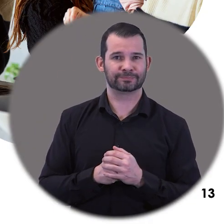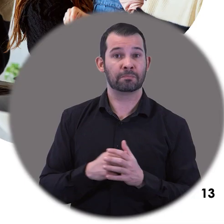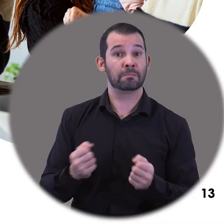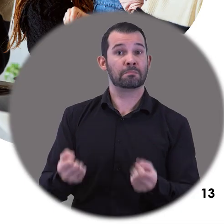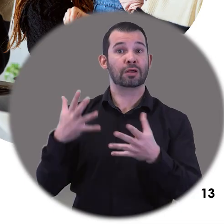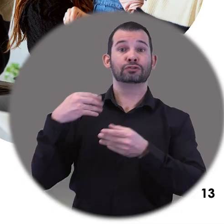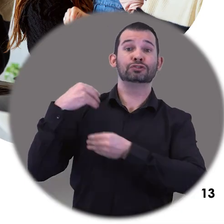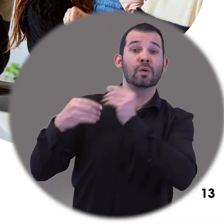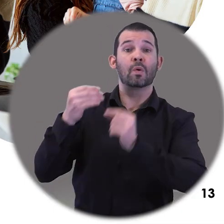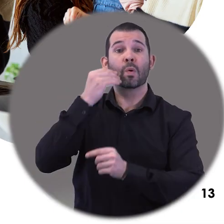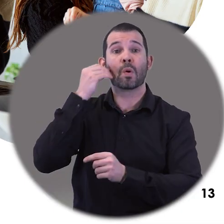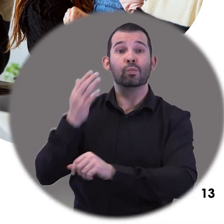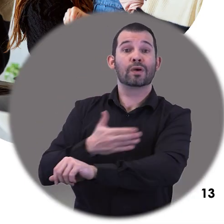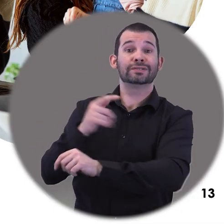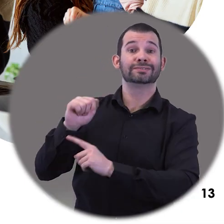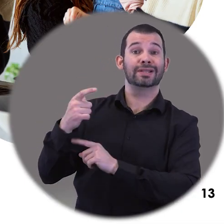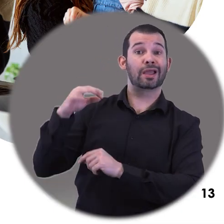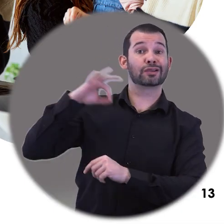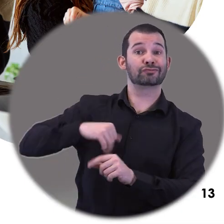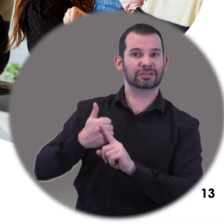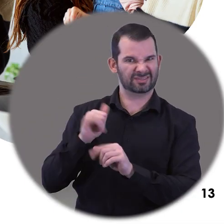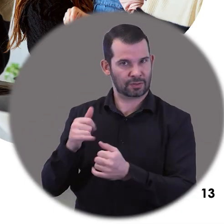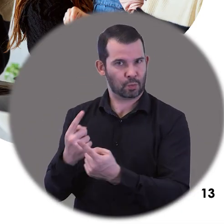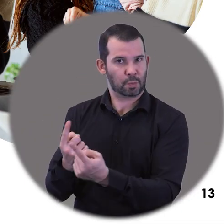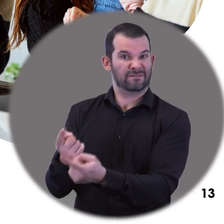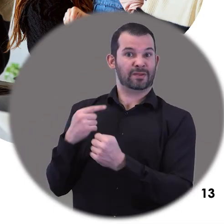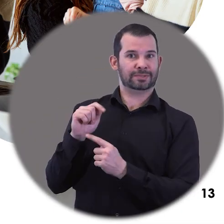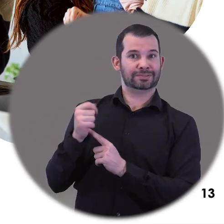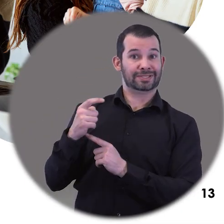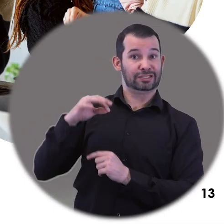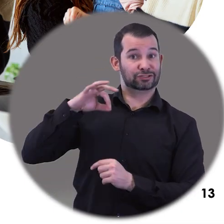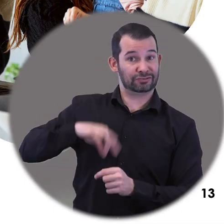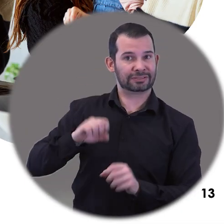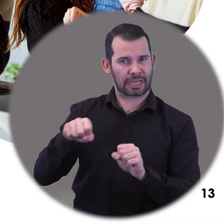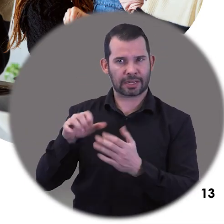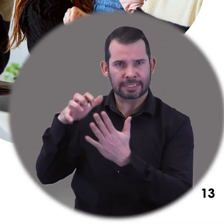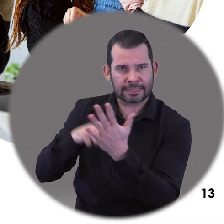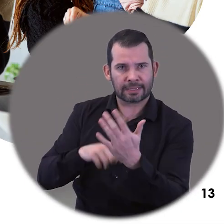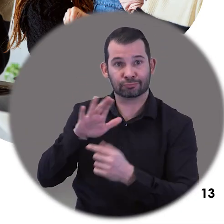The multigenerational home renovation tax credit is a refundable tax credit